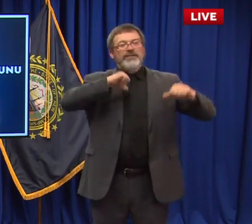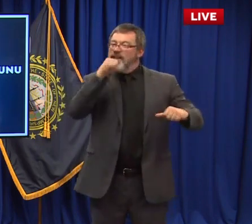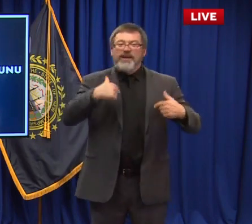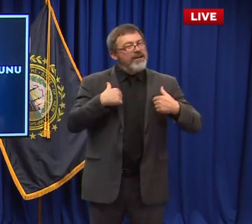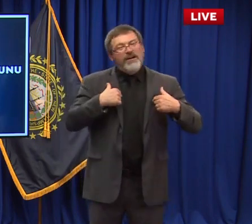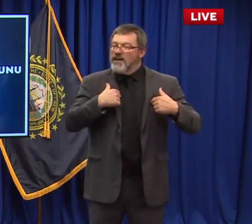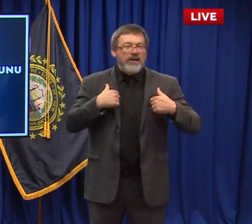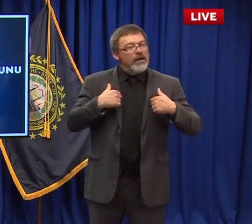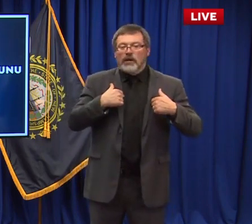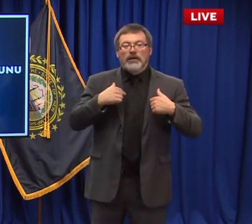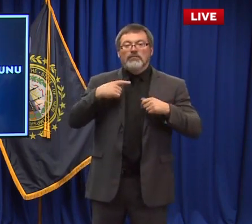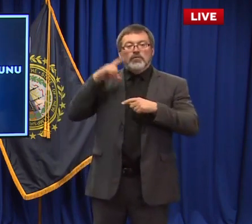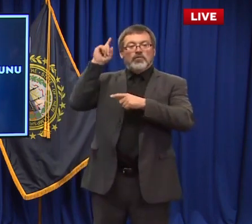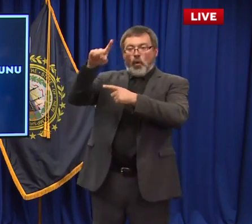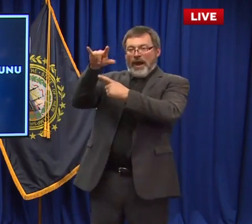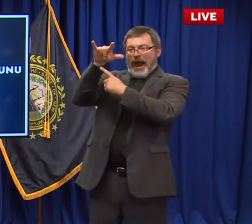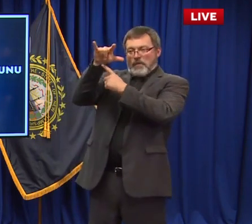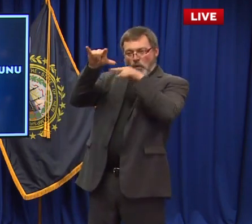I WILL NOT BE IN THE ROUND OF THOUSANDS OF PEOPLE.